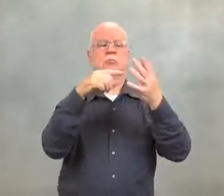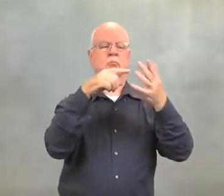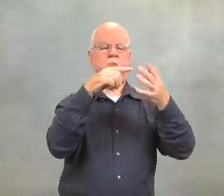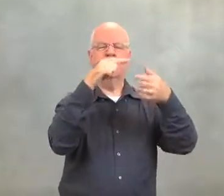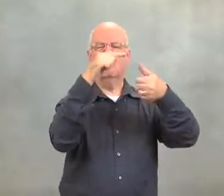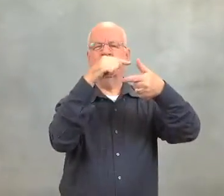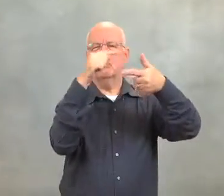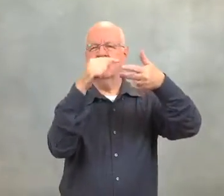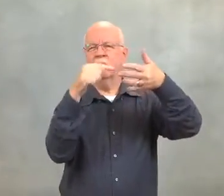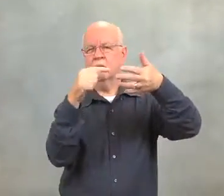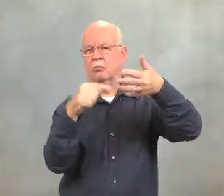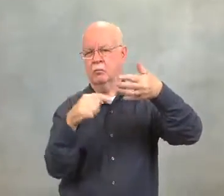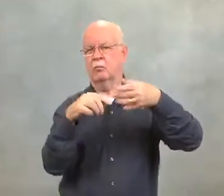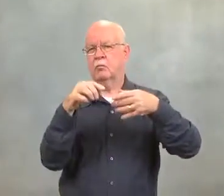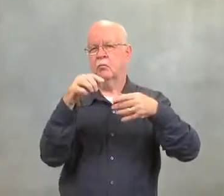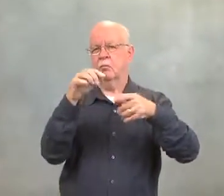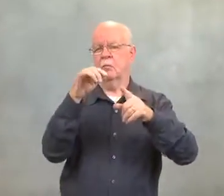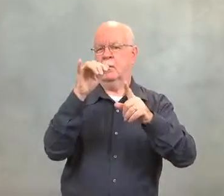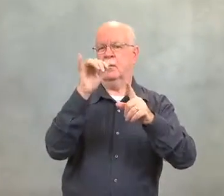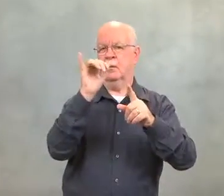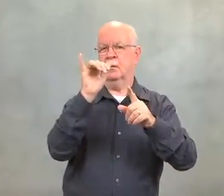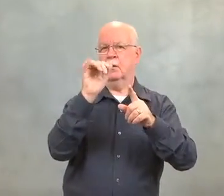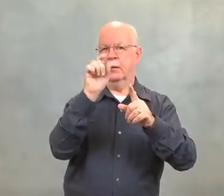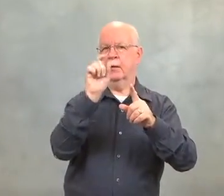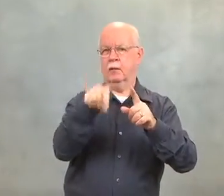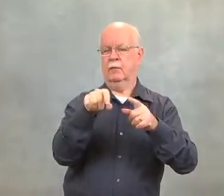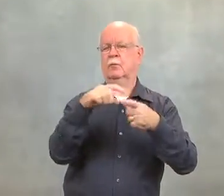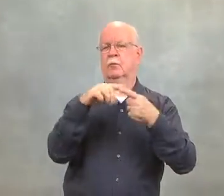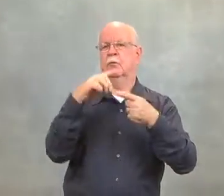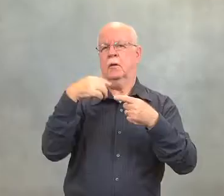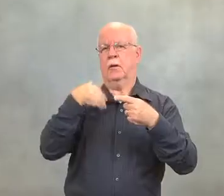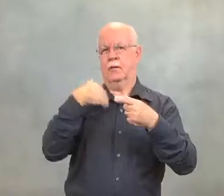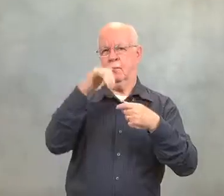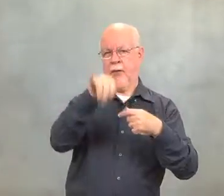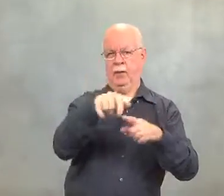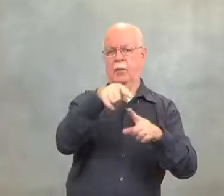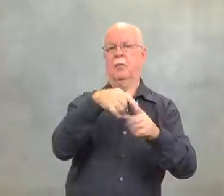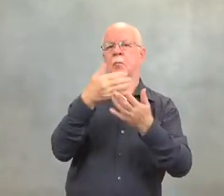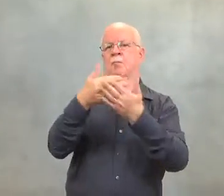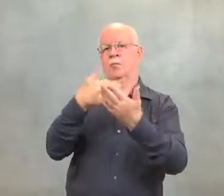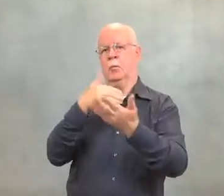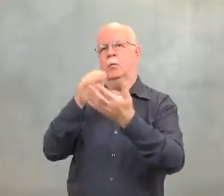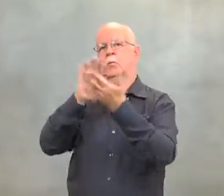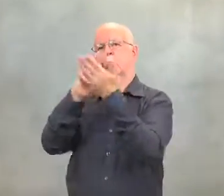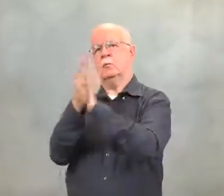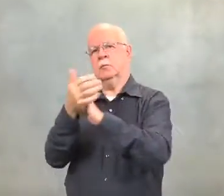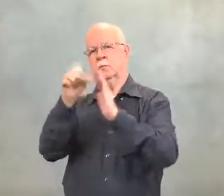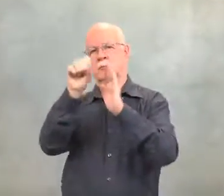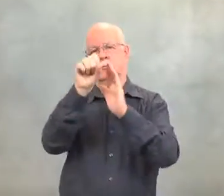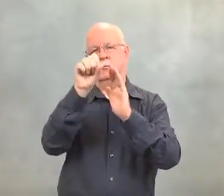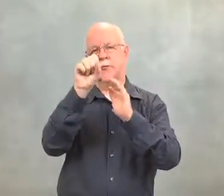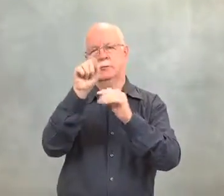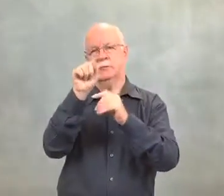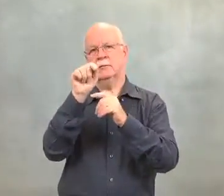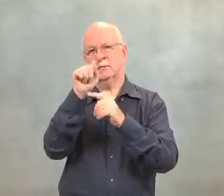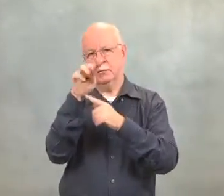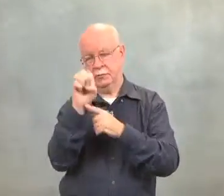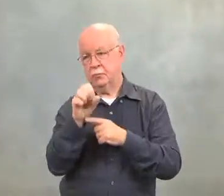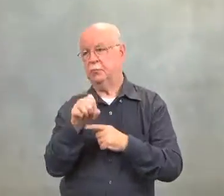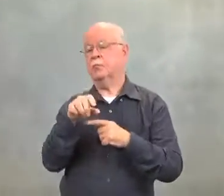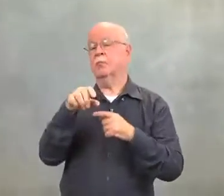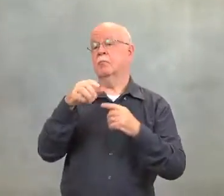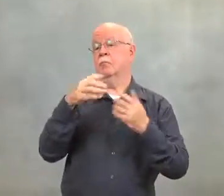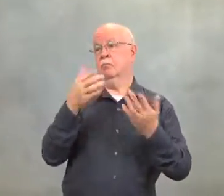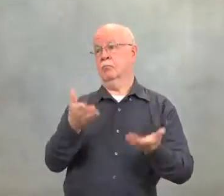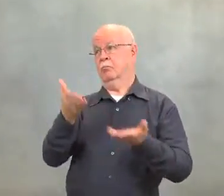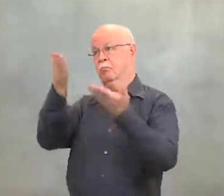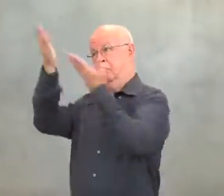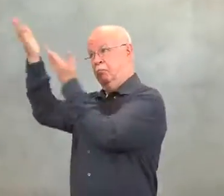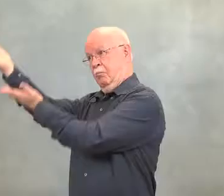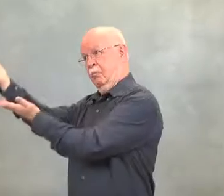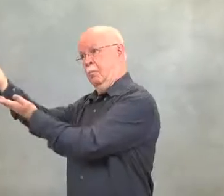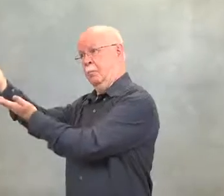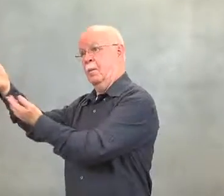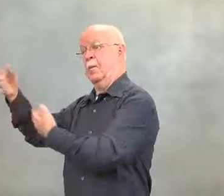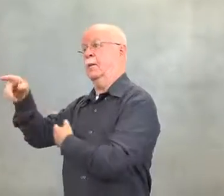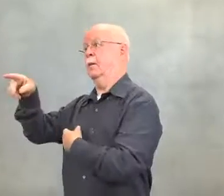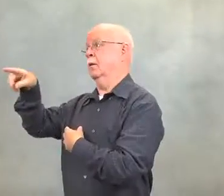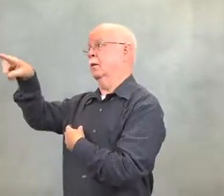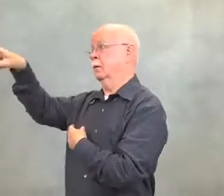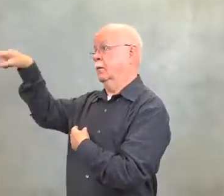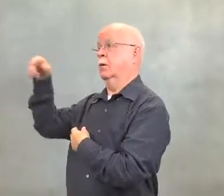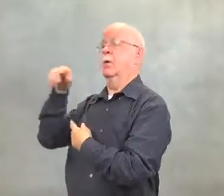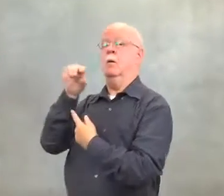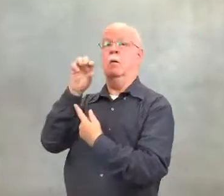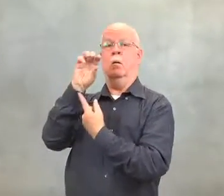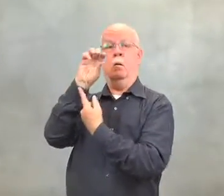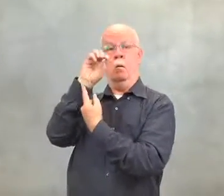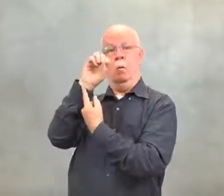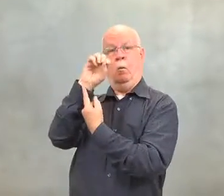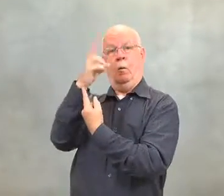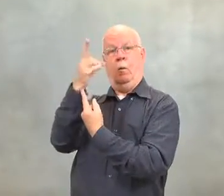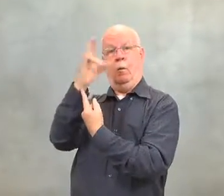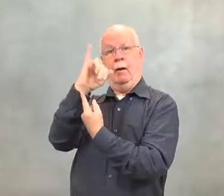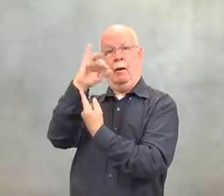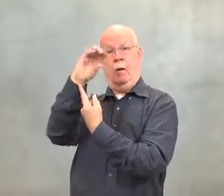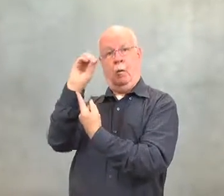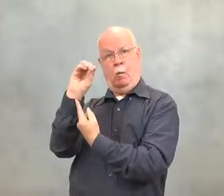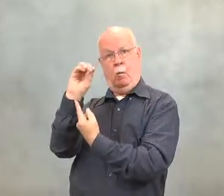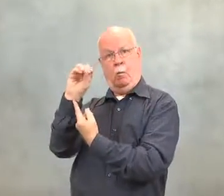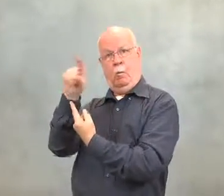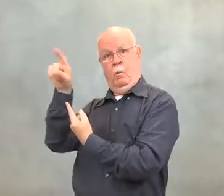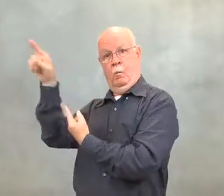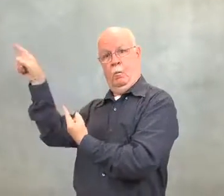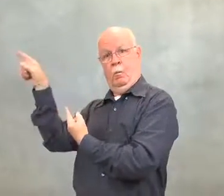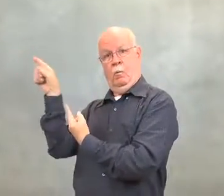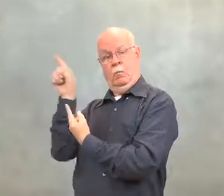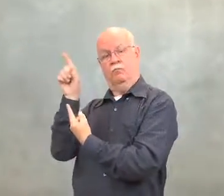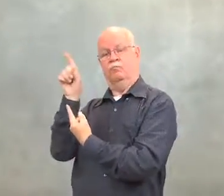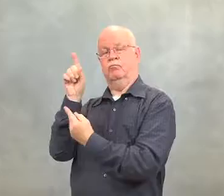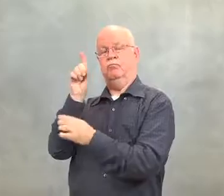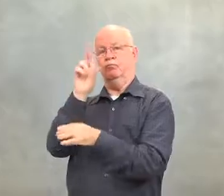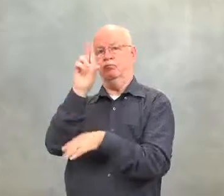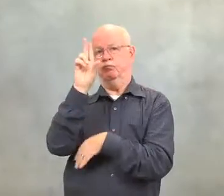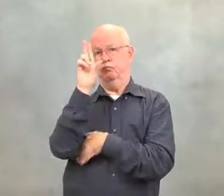as well as some other things before applying for statehood.